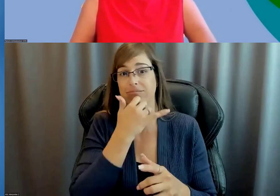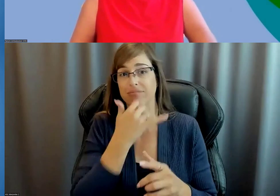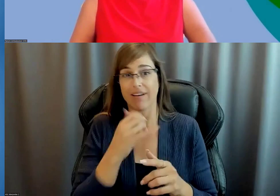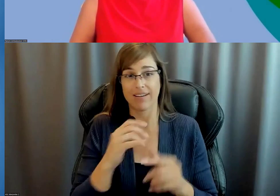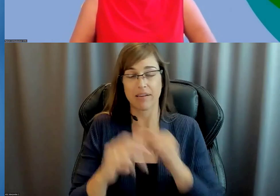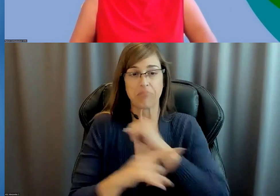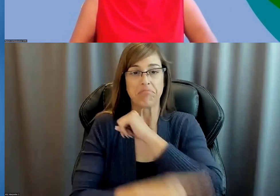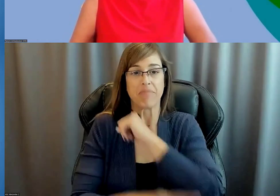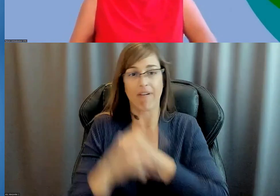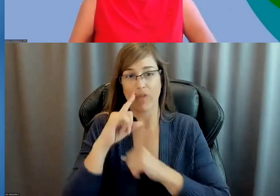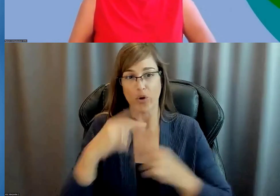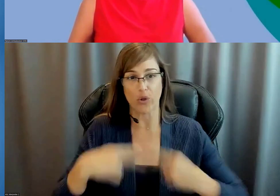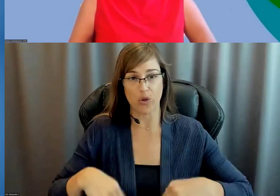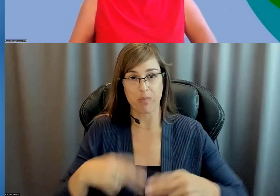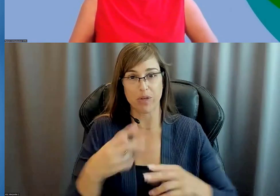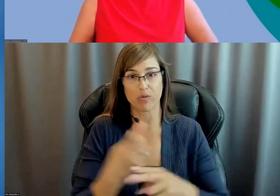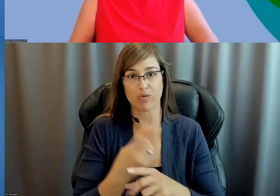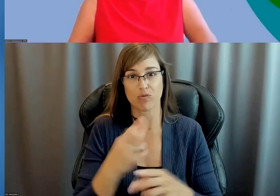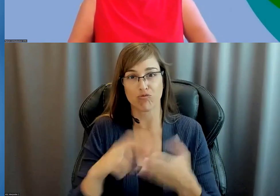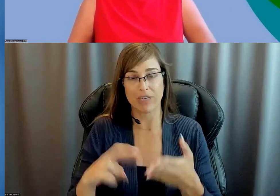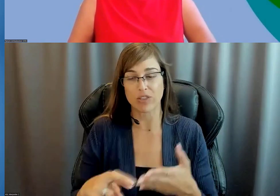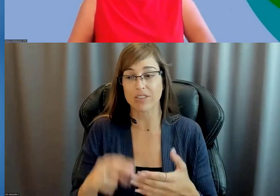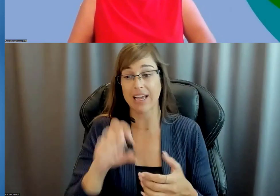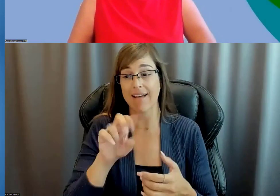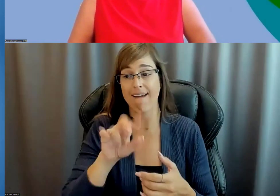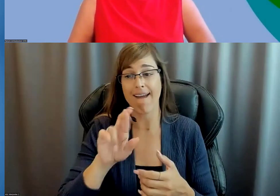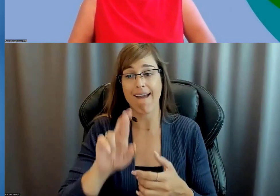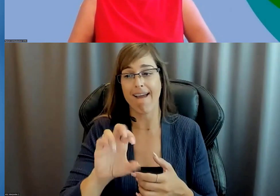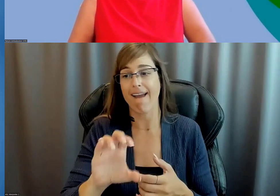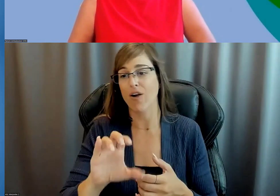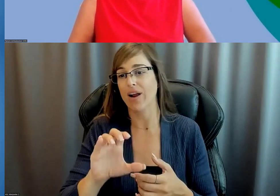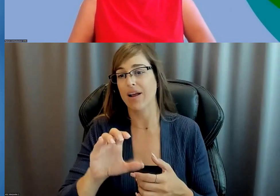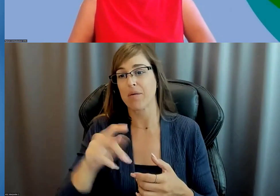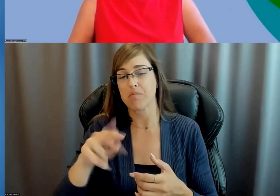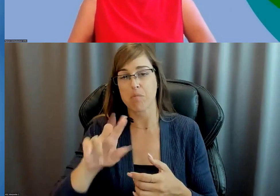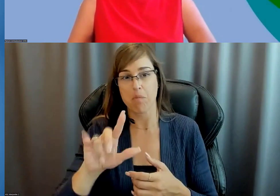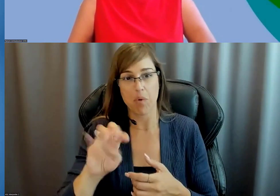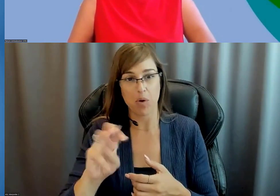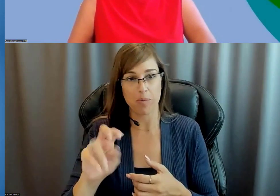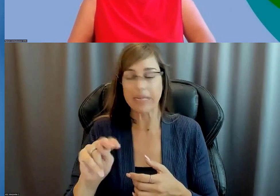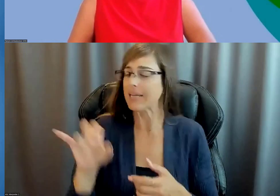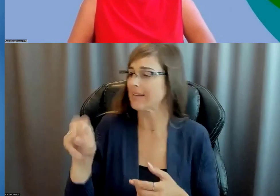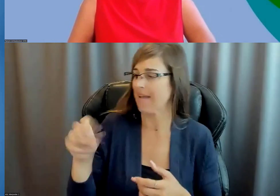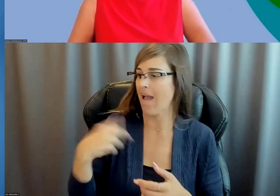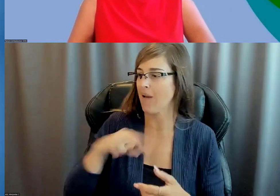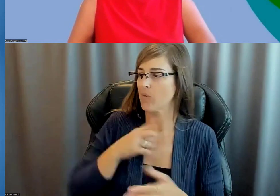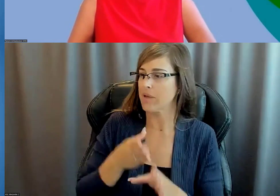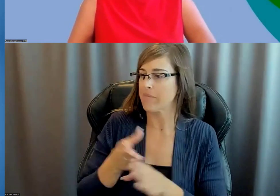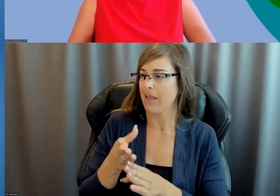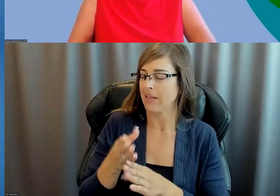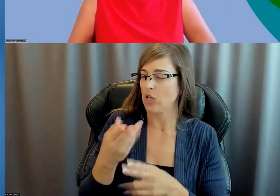and his older thesis from way back .. . Dr. Ranjini Ambalavanar: Misconduct, we mainly go by scope and .. . Dr. Patricia Valdez: Mm-hmm. Mm-hmm.